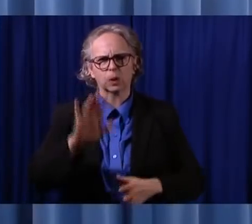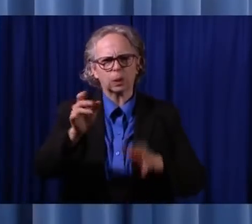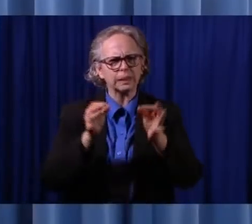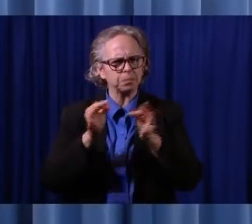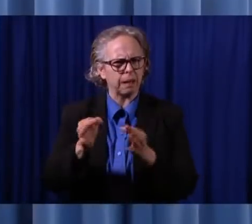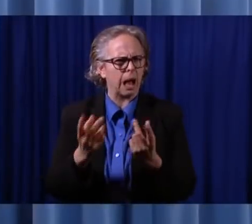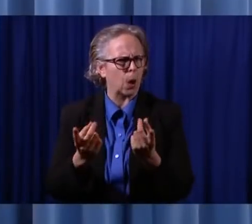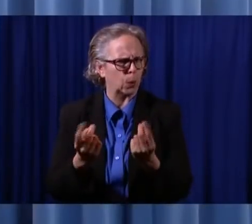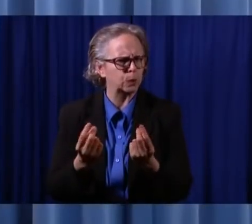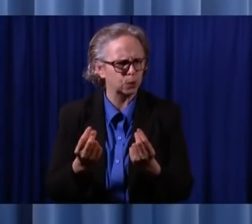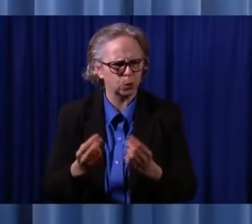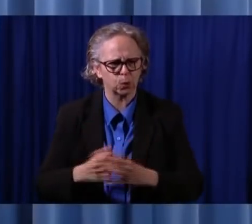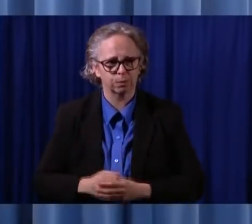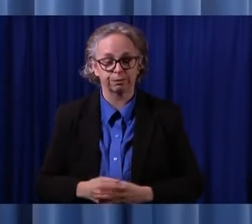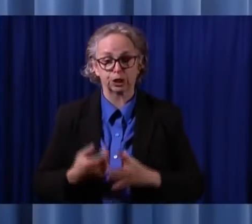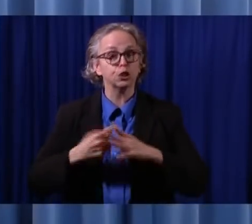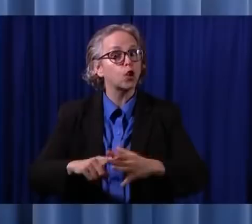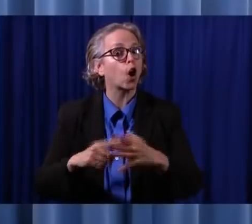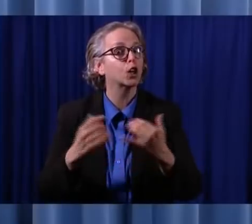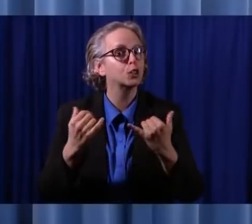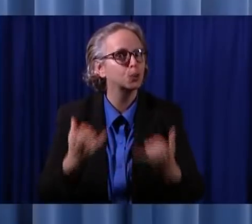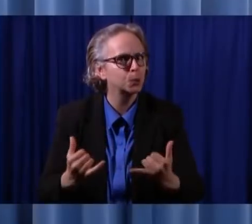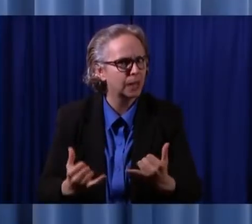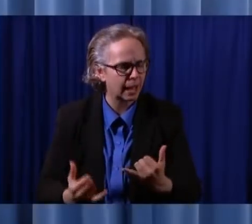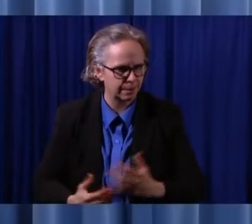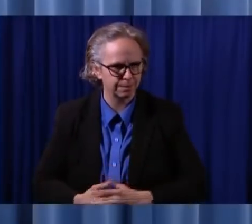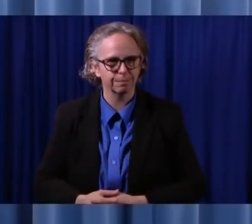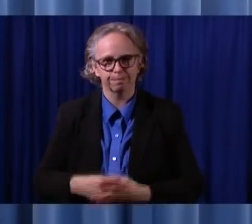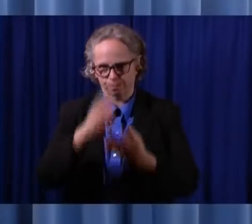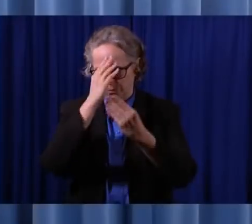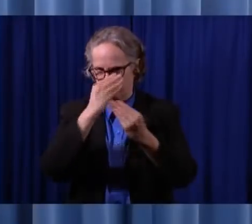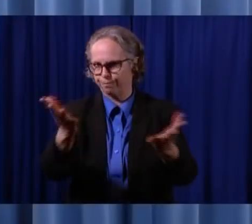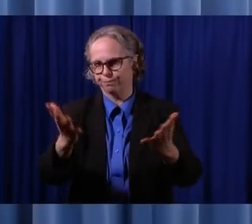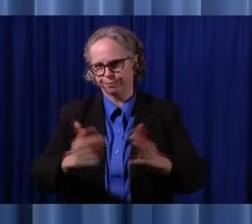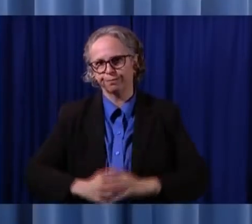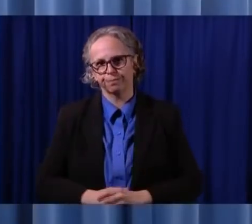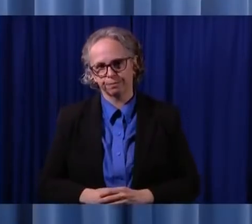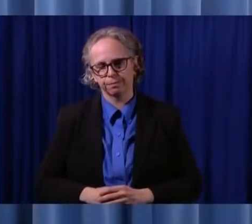RESPOND TO. THE ACTION THAT WE ARE TAKING,